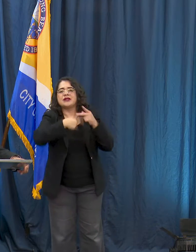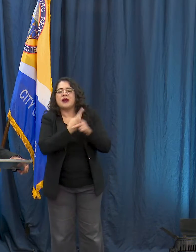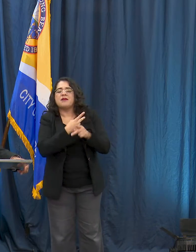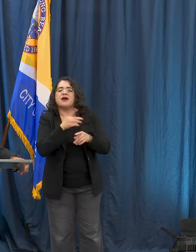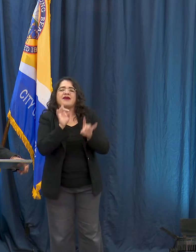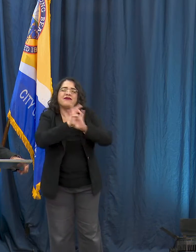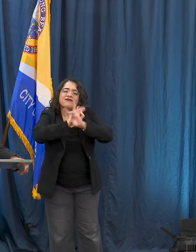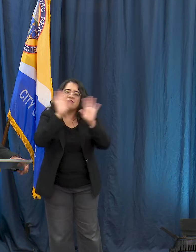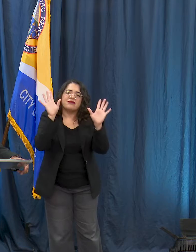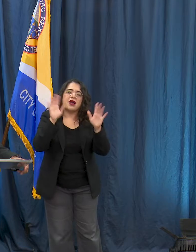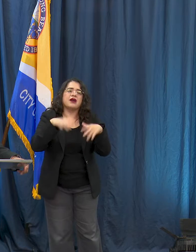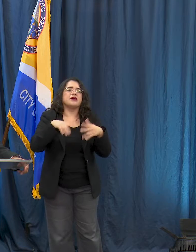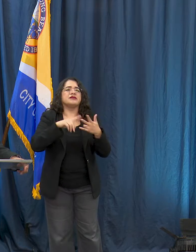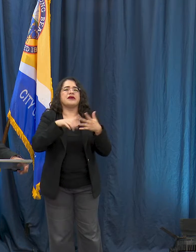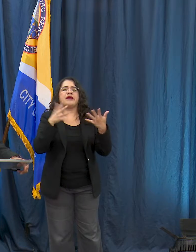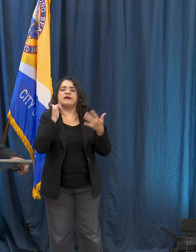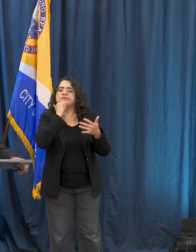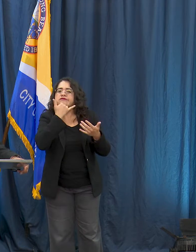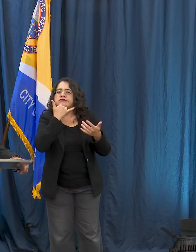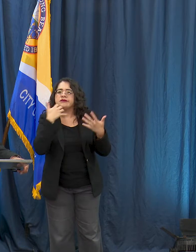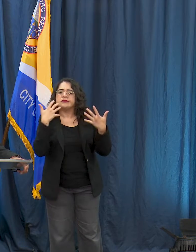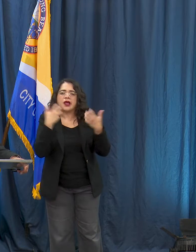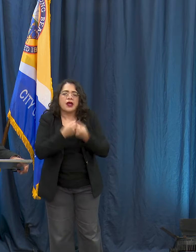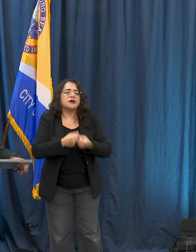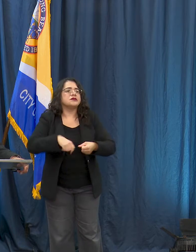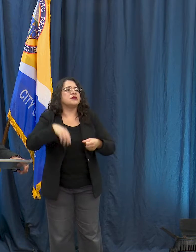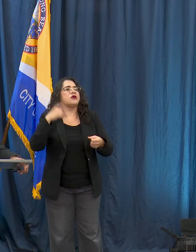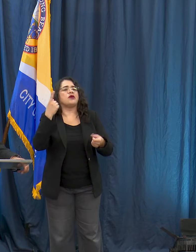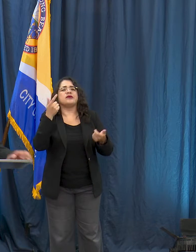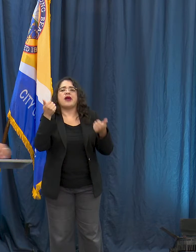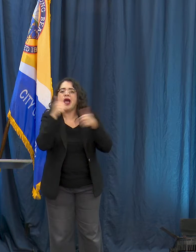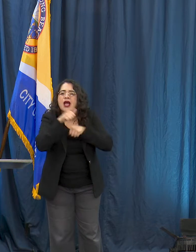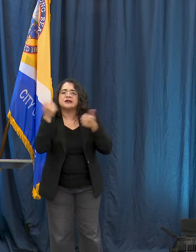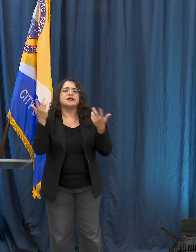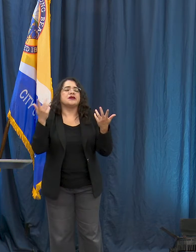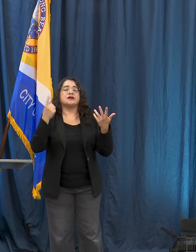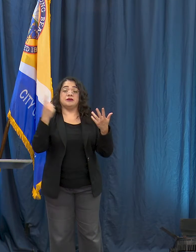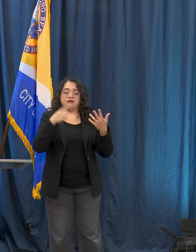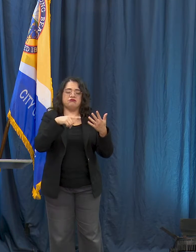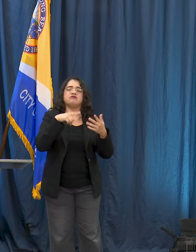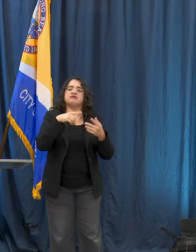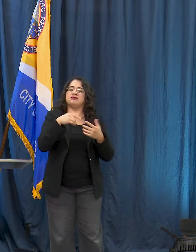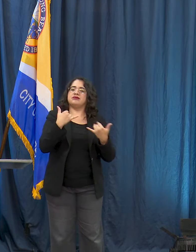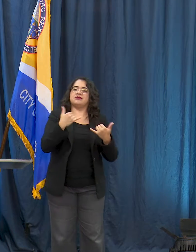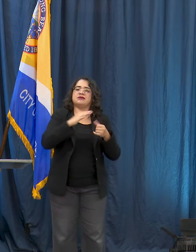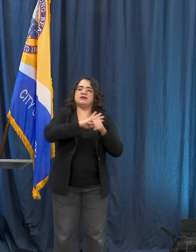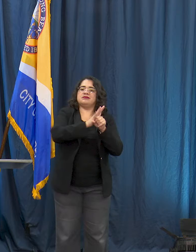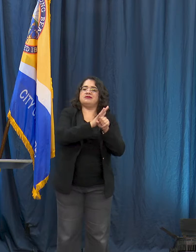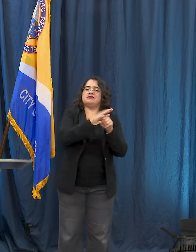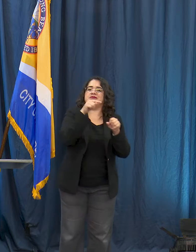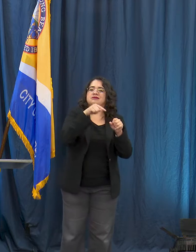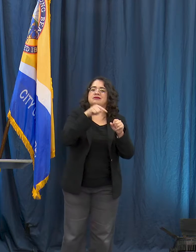or accidents, this is a serious health crisis. As a country and as a city we are trying our best